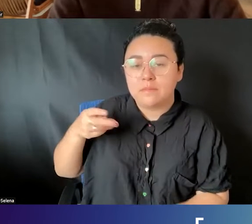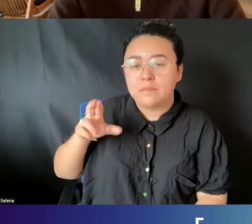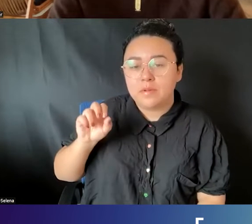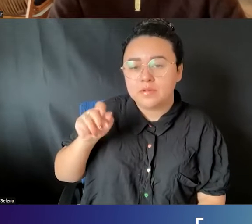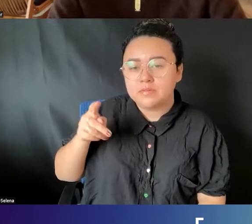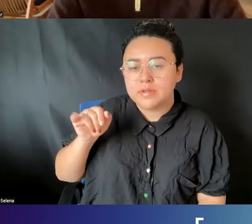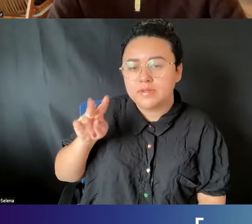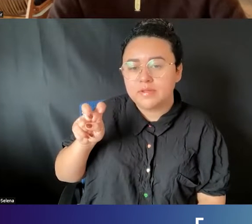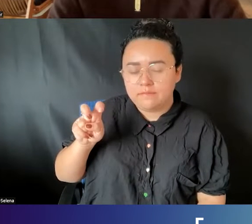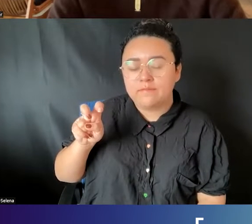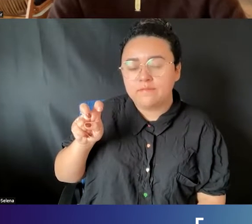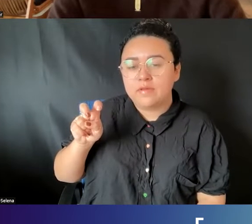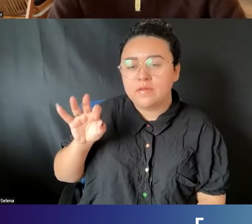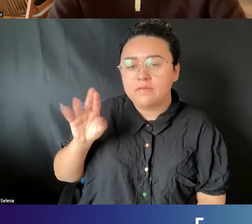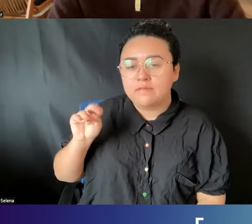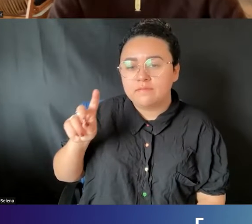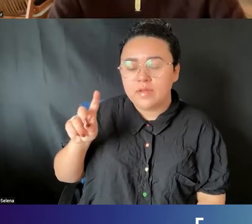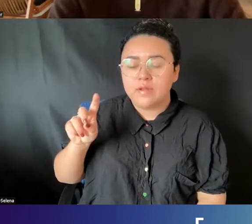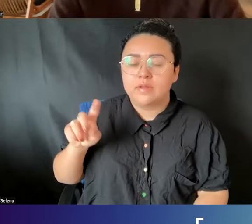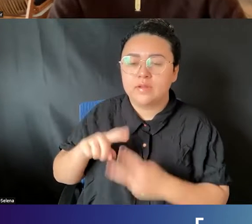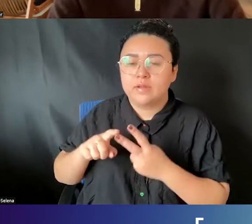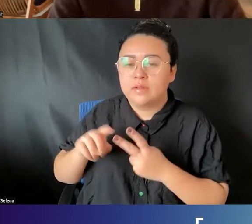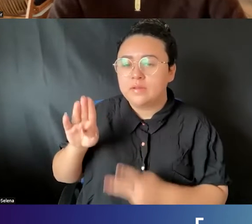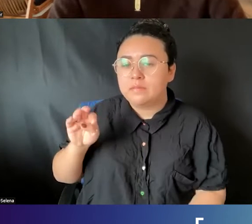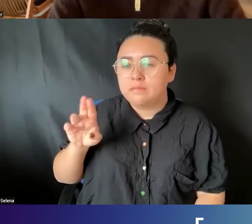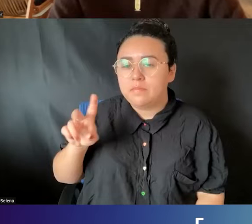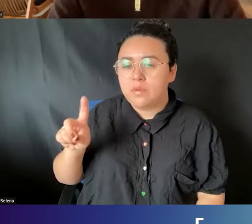So our focus, our audience is very much on emerging